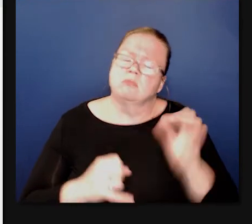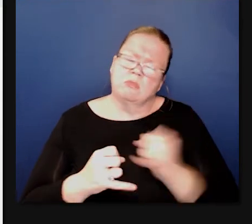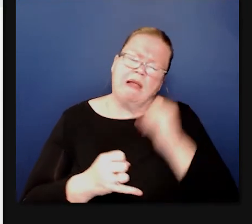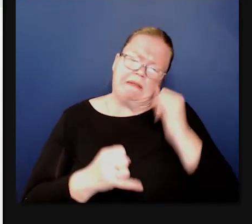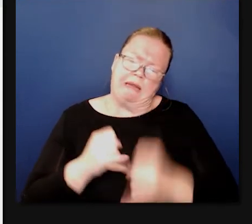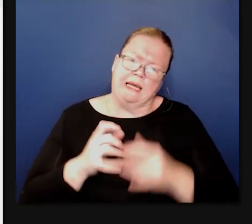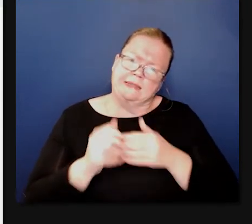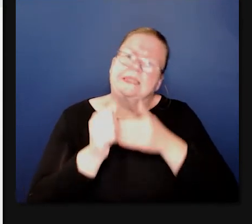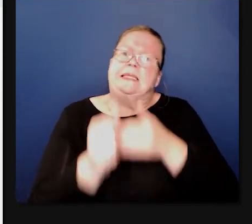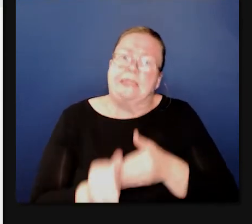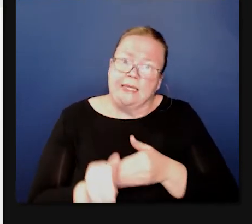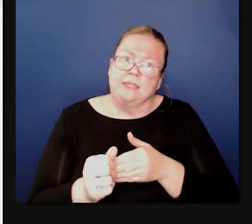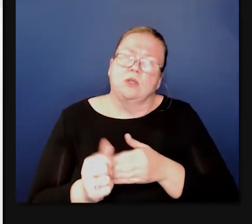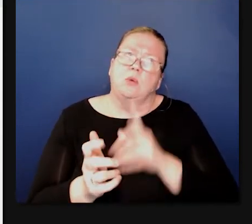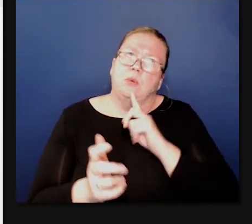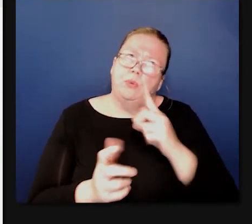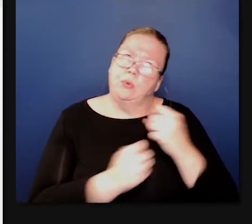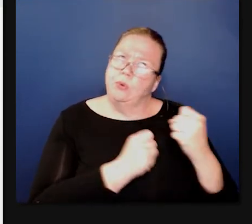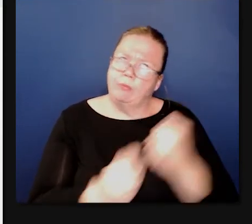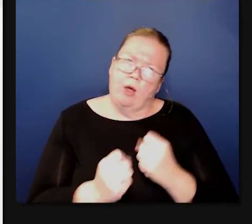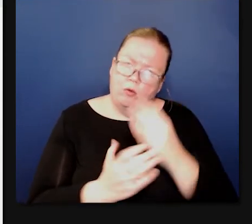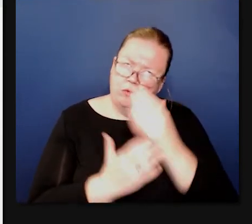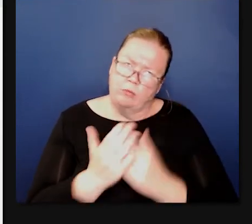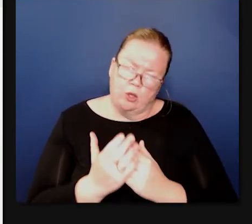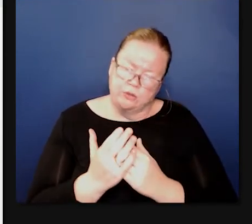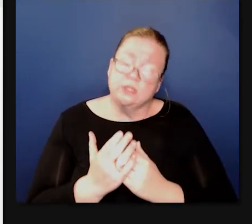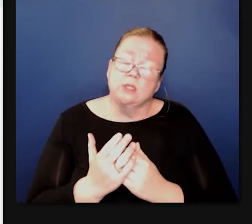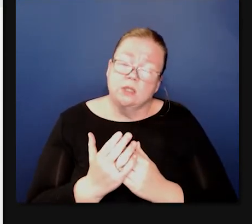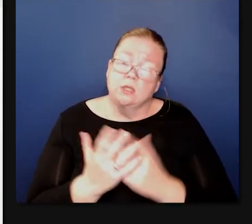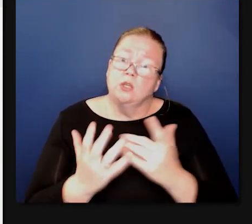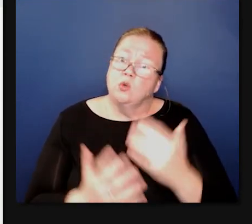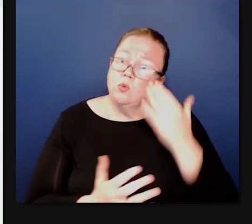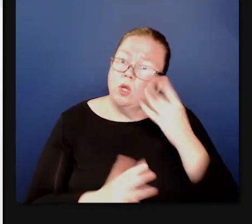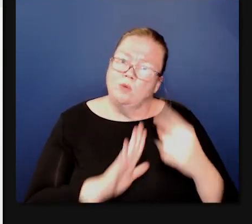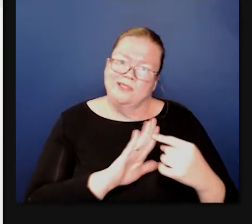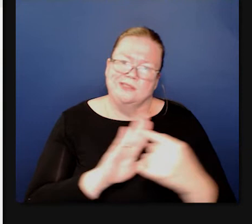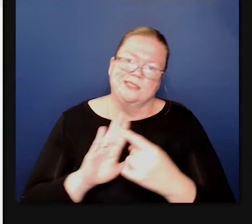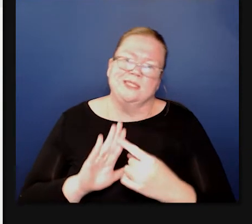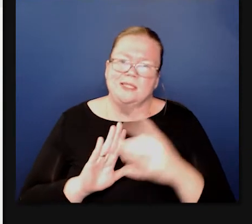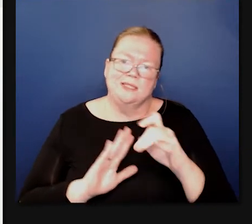And finally this leads into a very powerful aspect. Which is known as display properties.